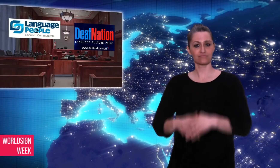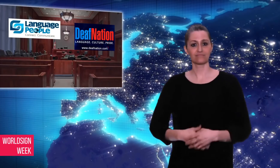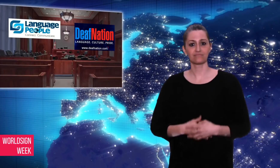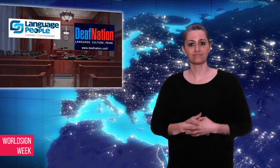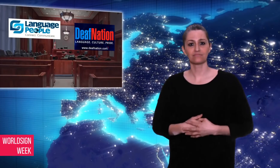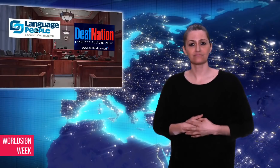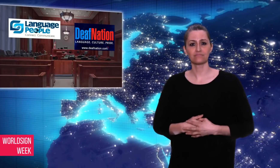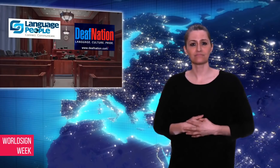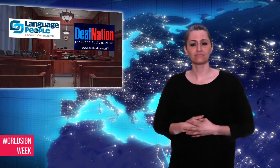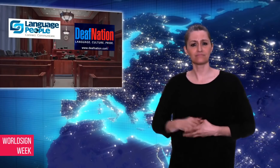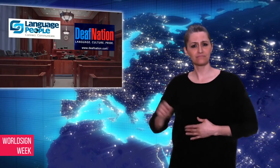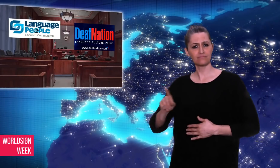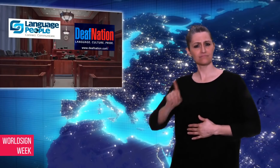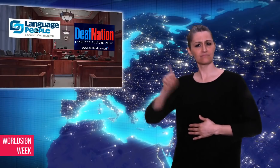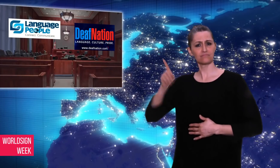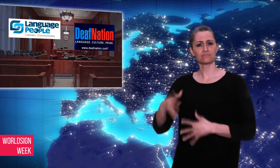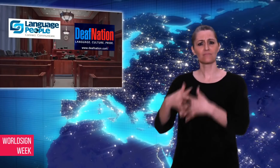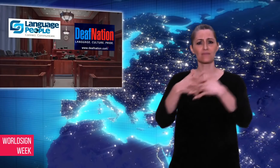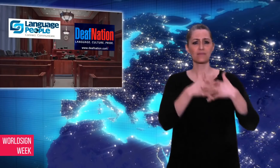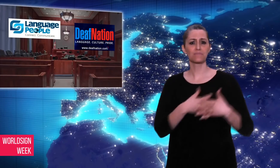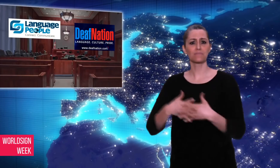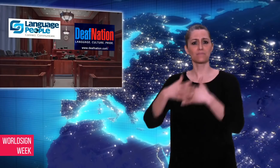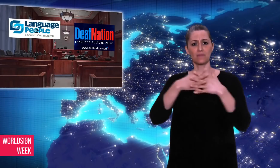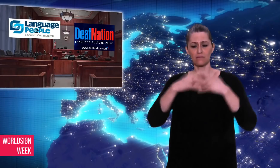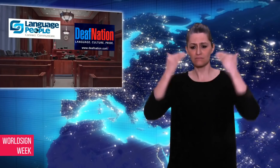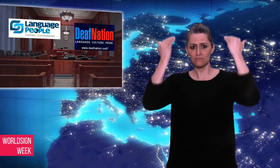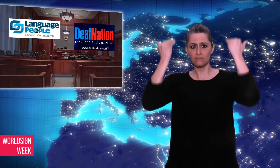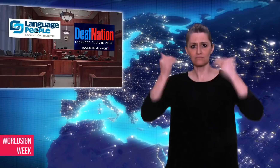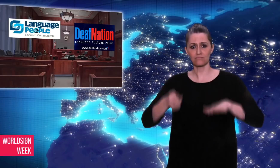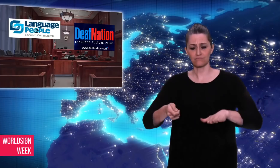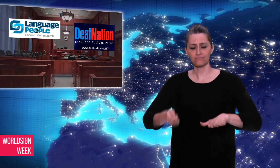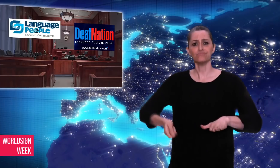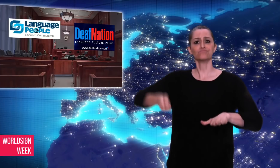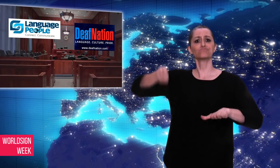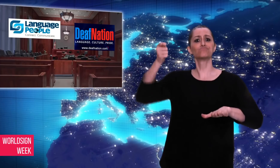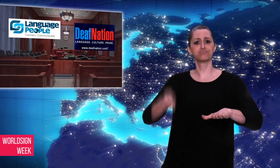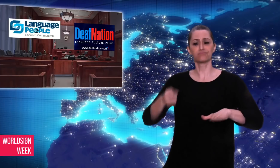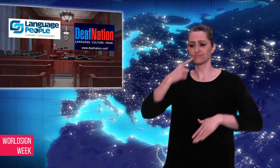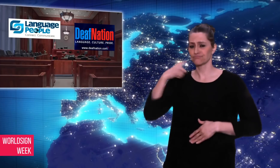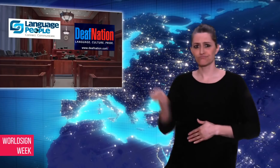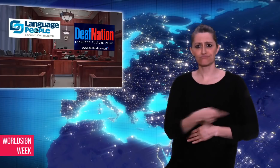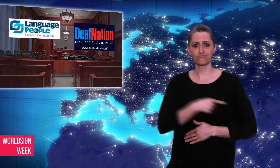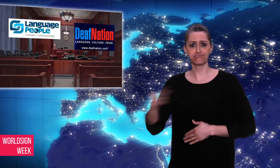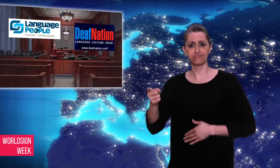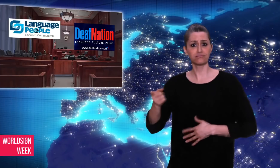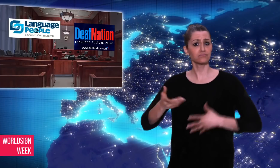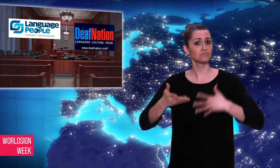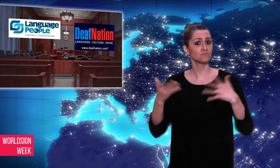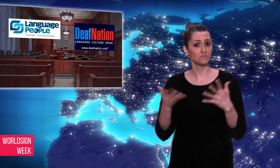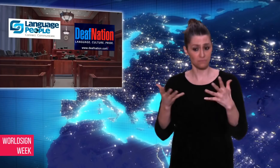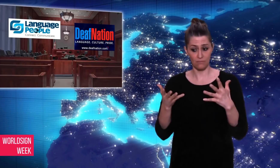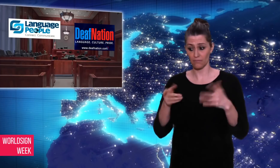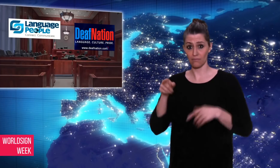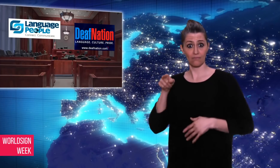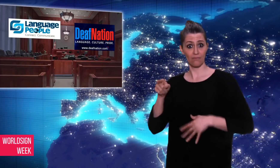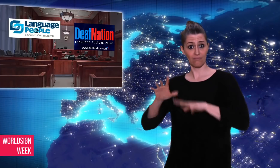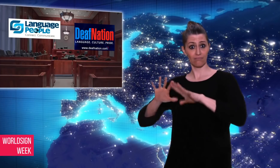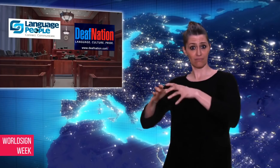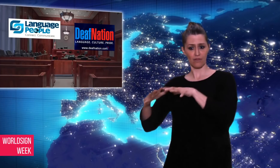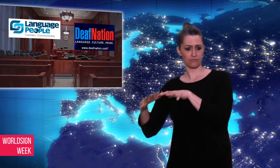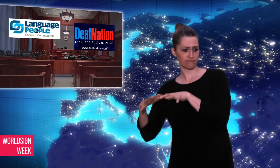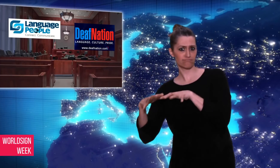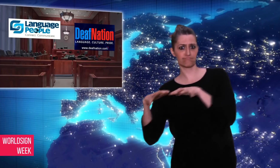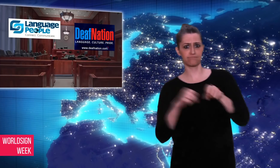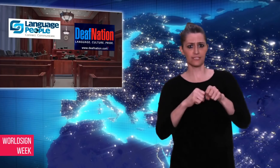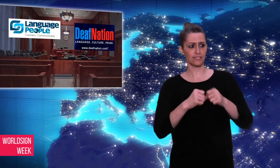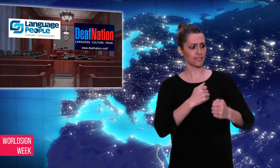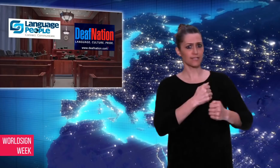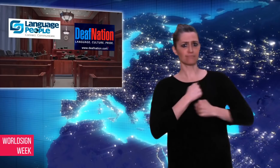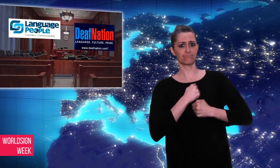A USA judge ordered ownership of DeafNation be